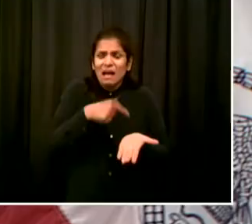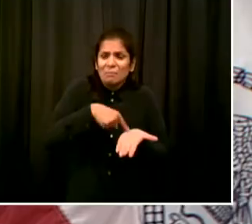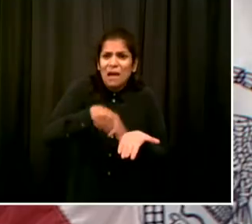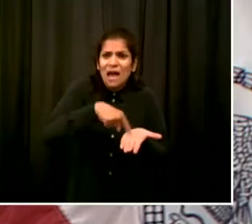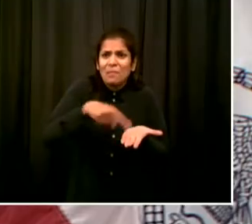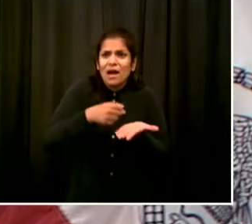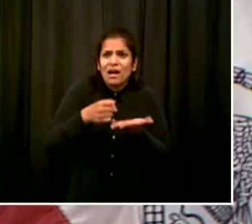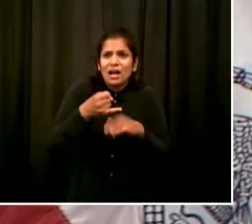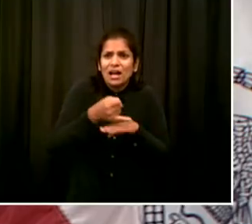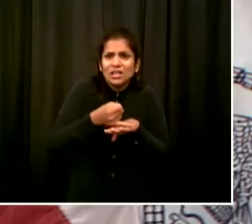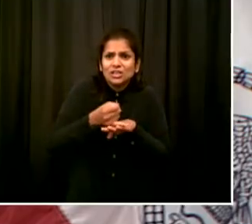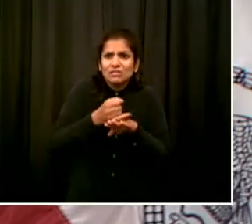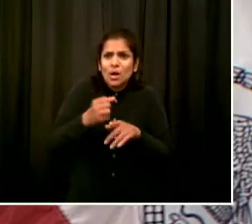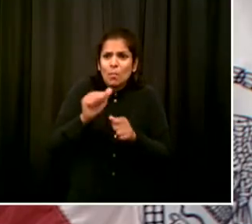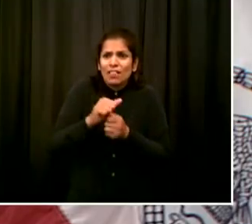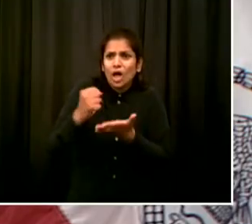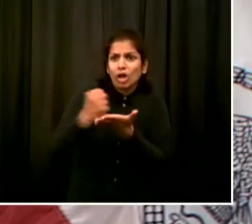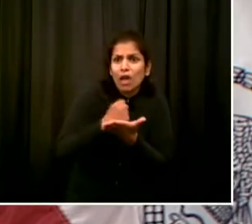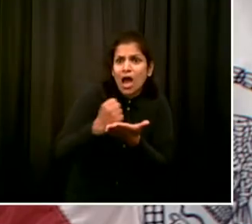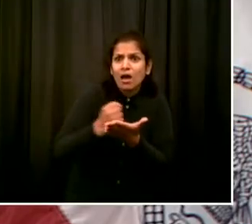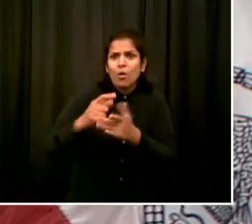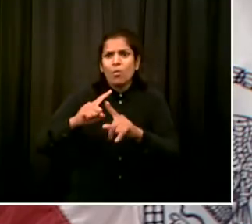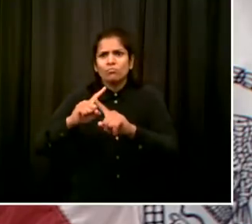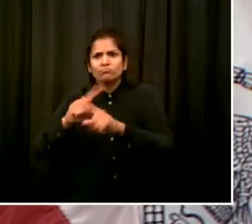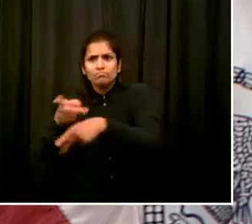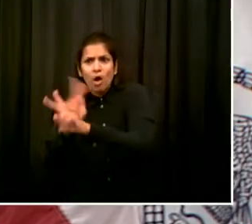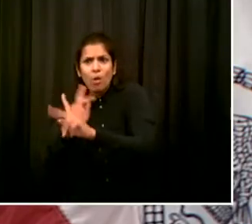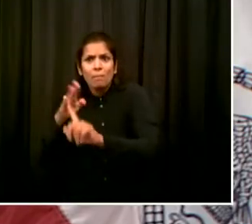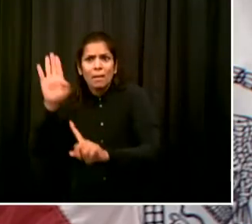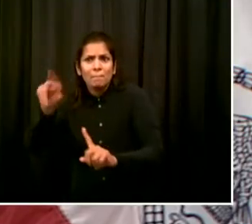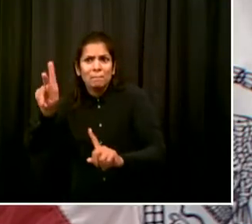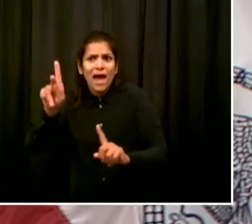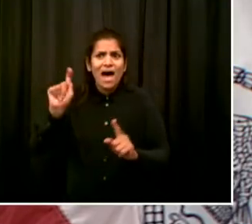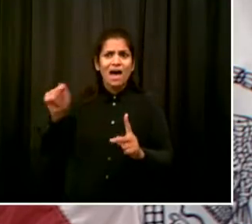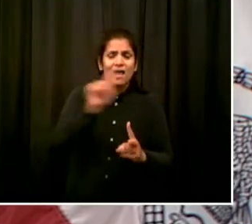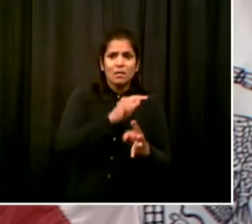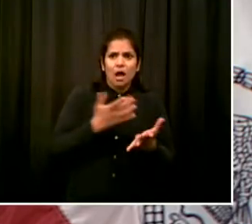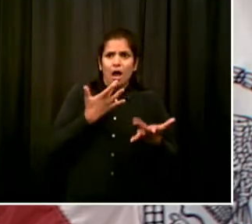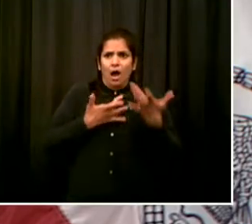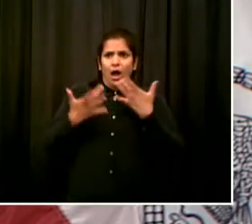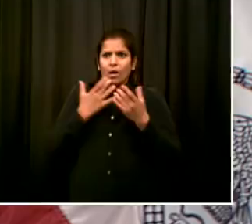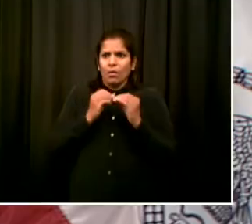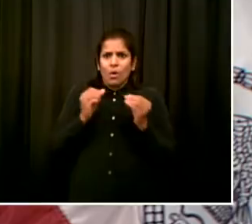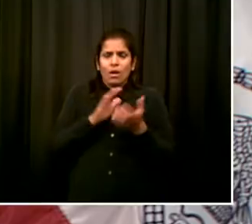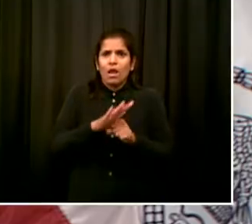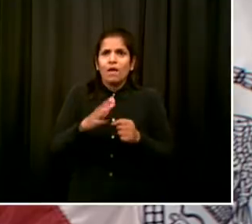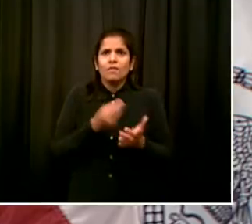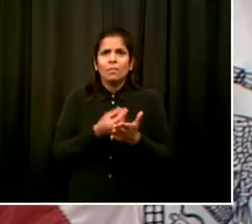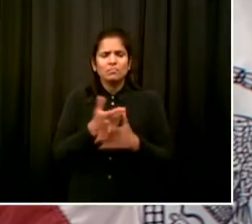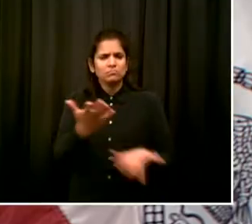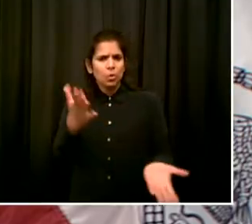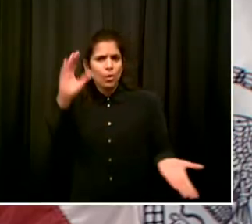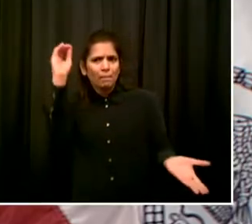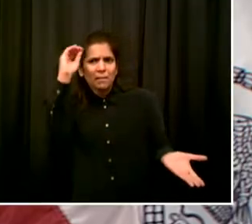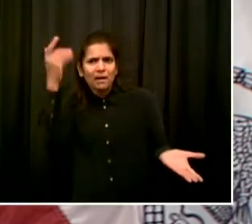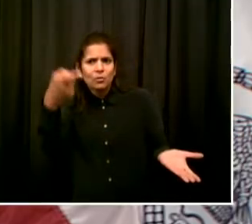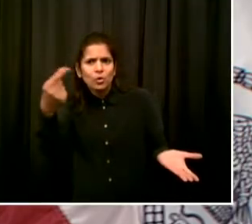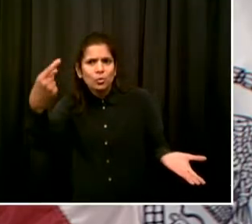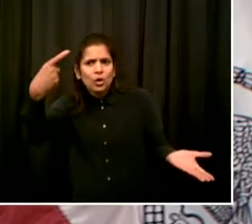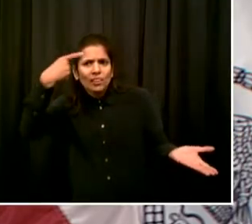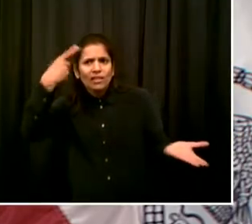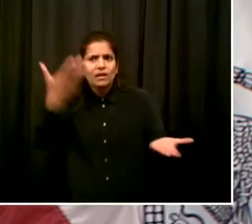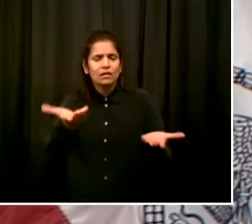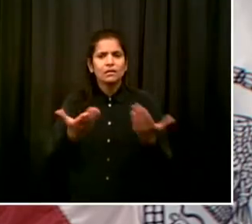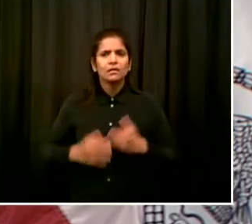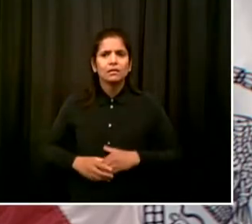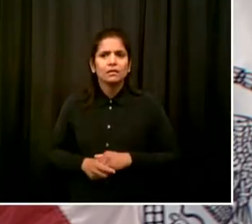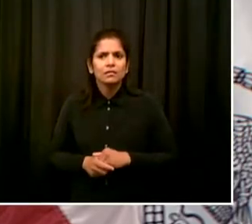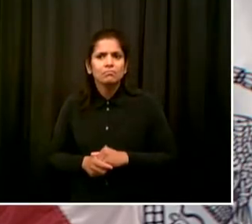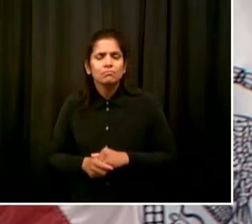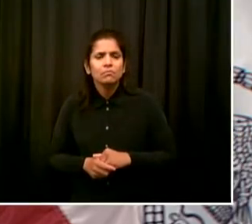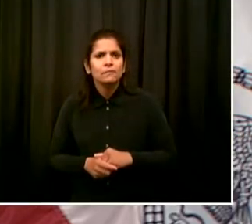TO THE BANK OF